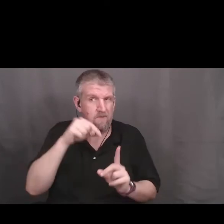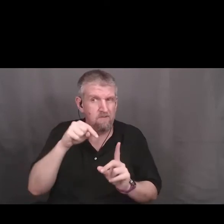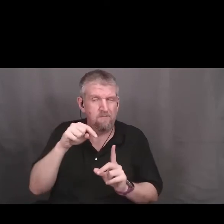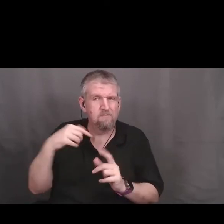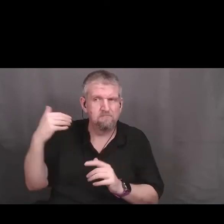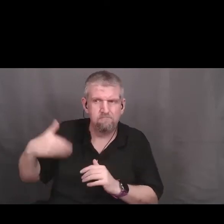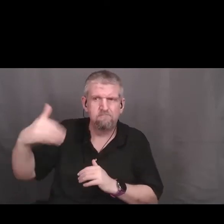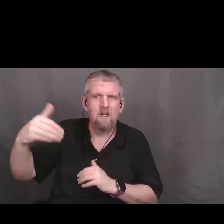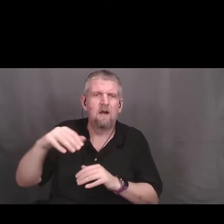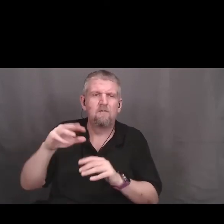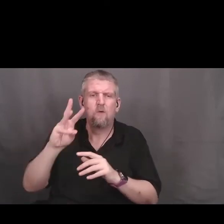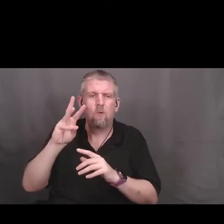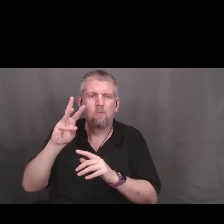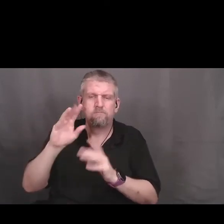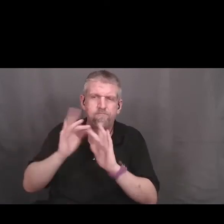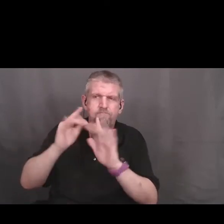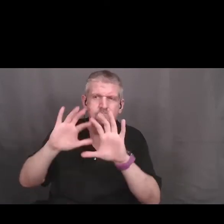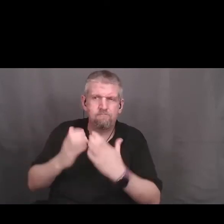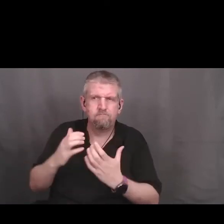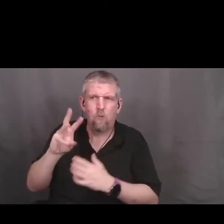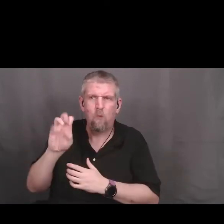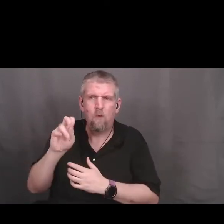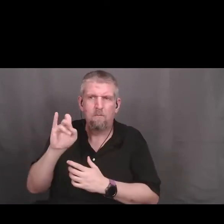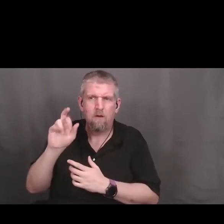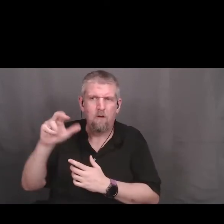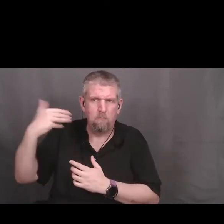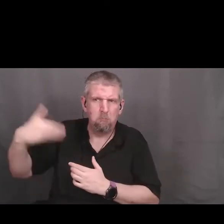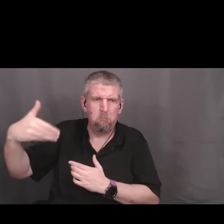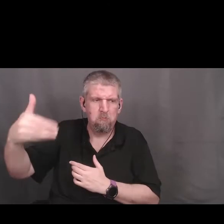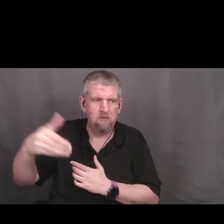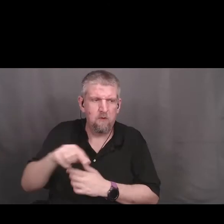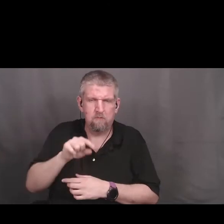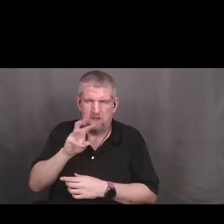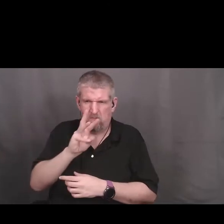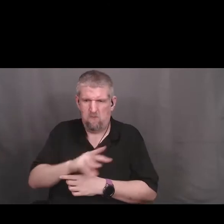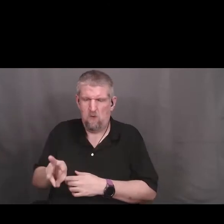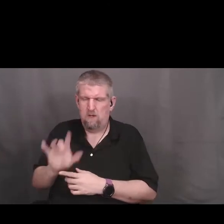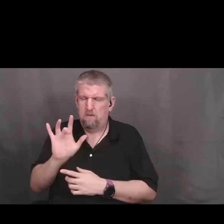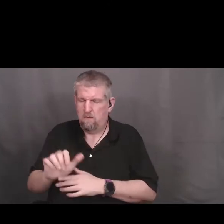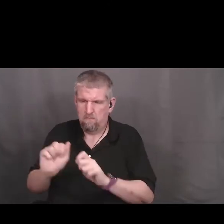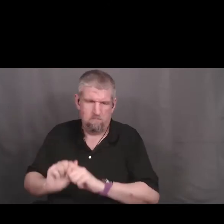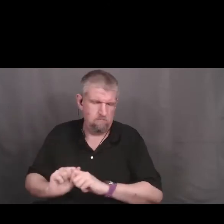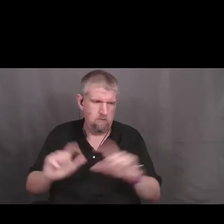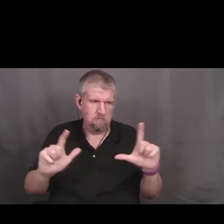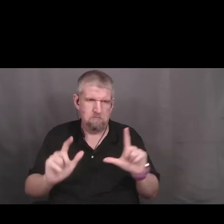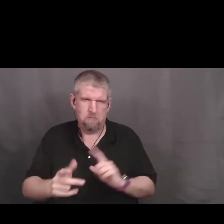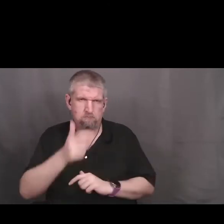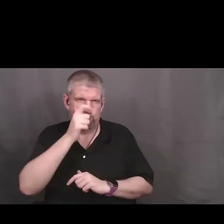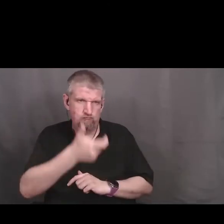so, I put the link to that and you can see if that would be a good option for you.